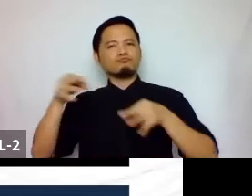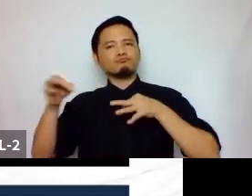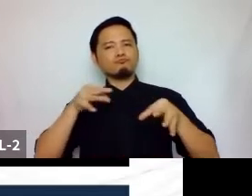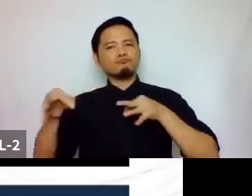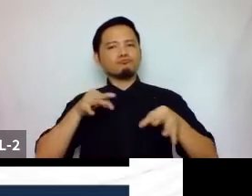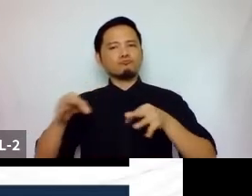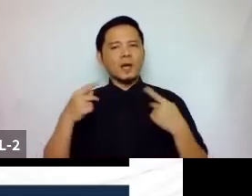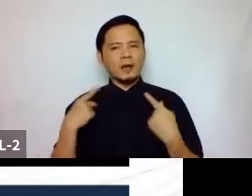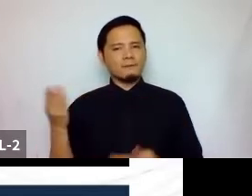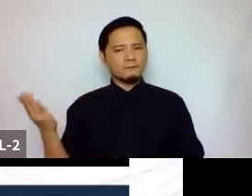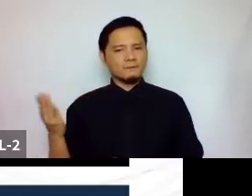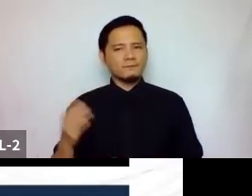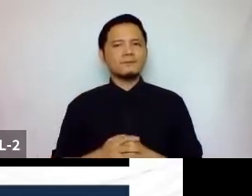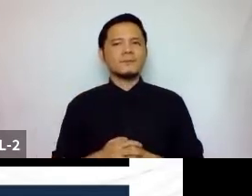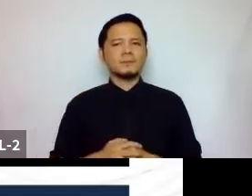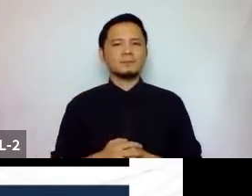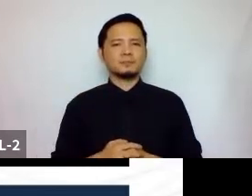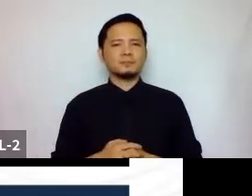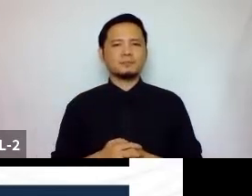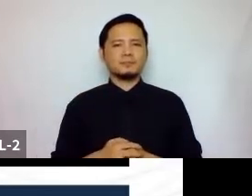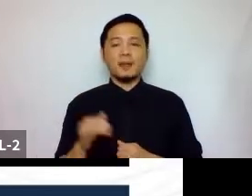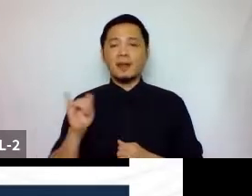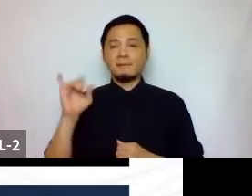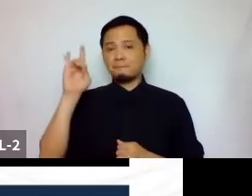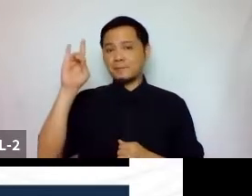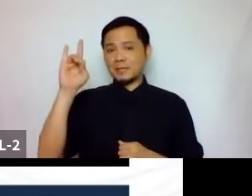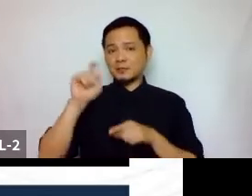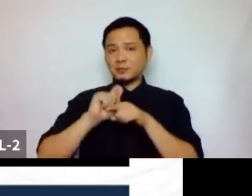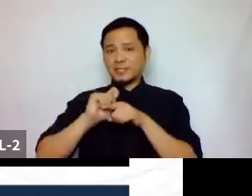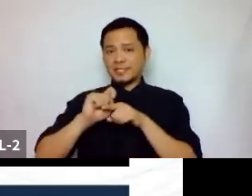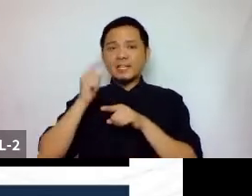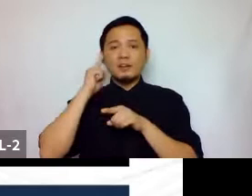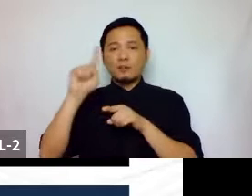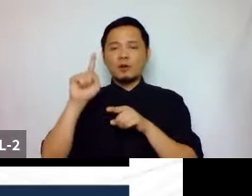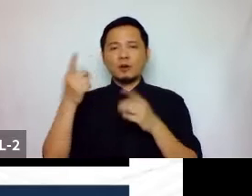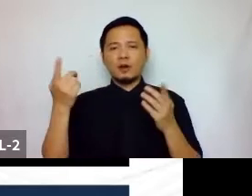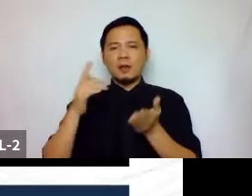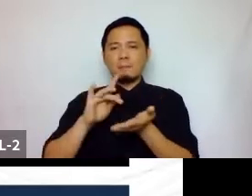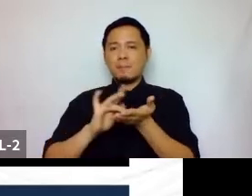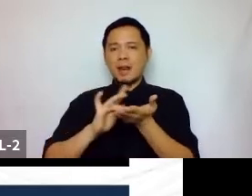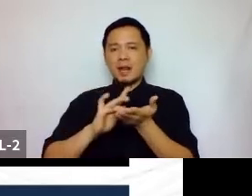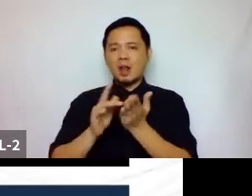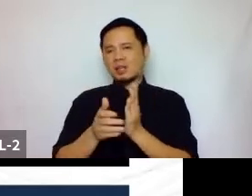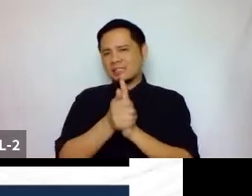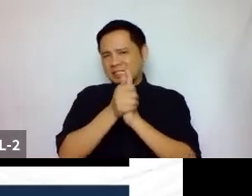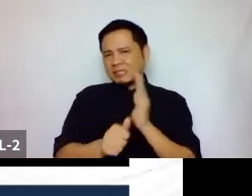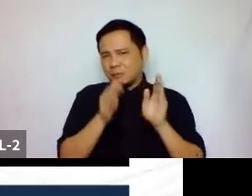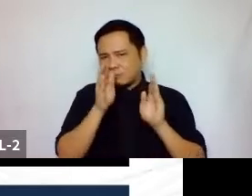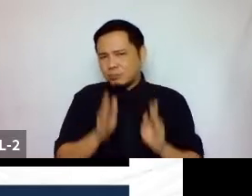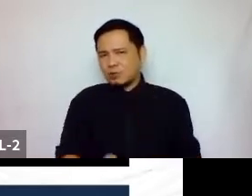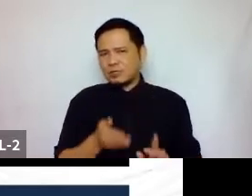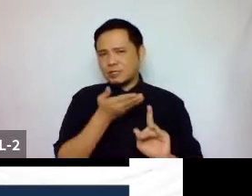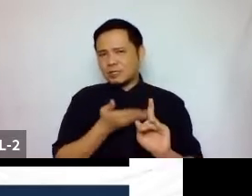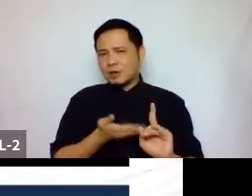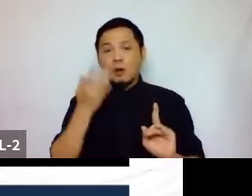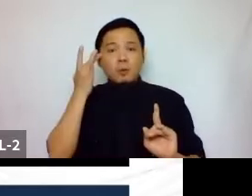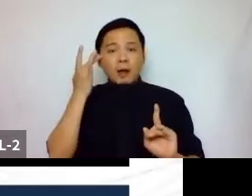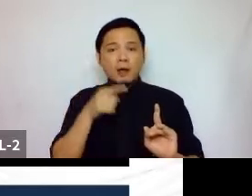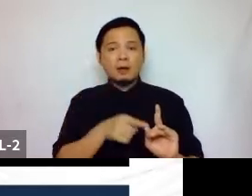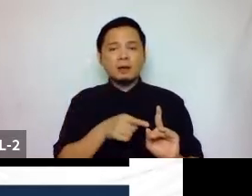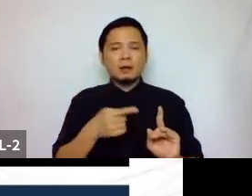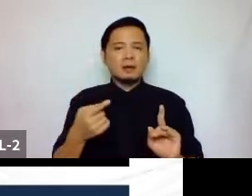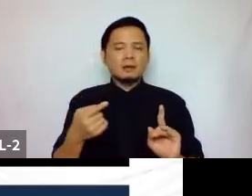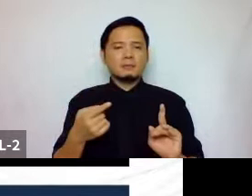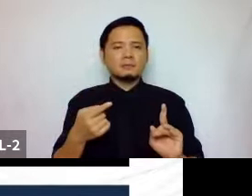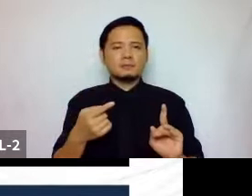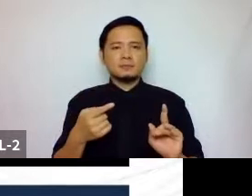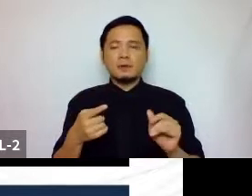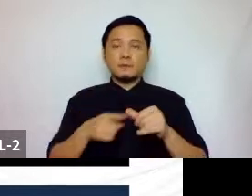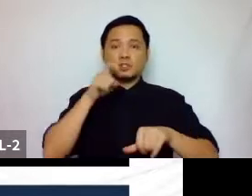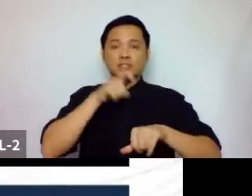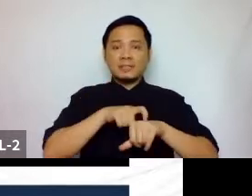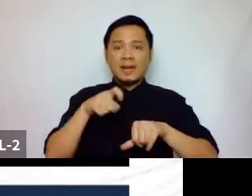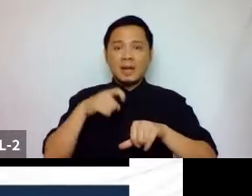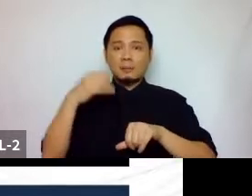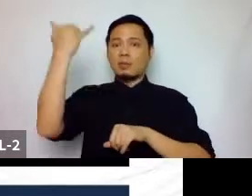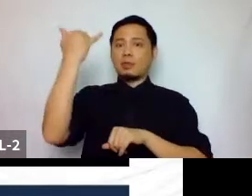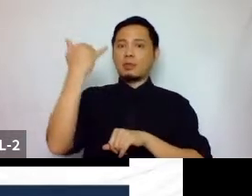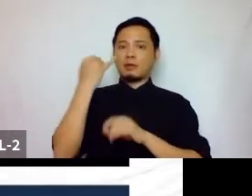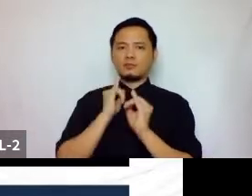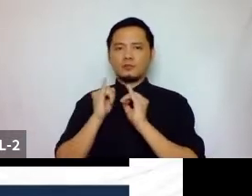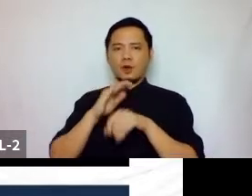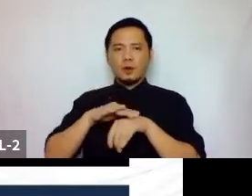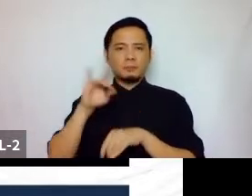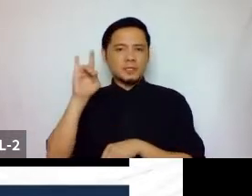So we also had media training for our medical experts because a lot of them are facing the media for the first time and they also have to be prepared for that.